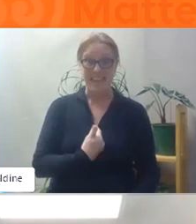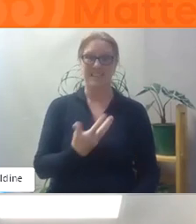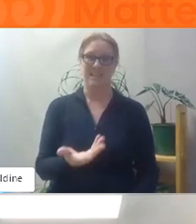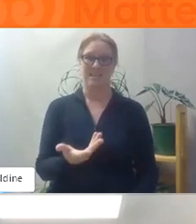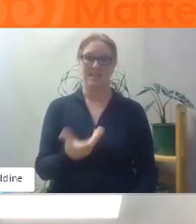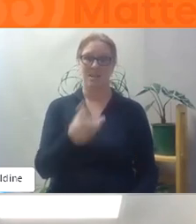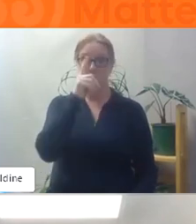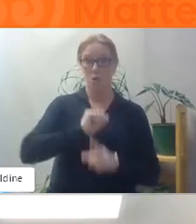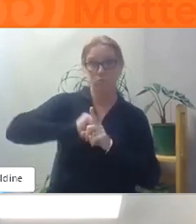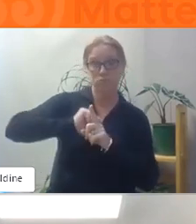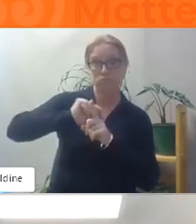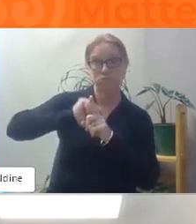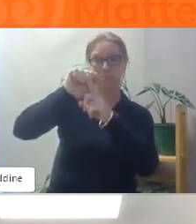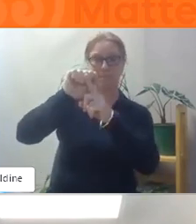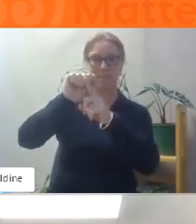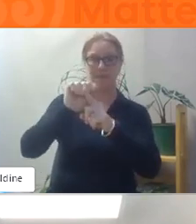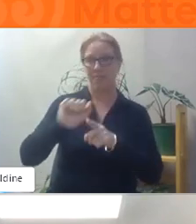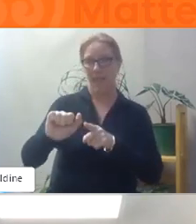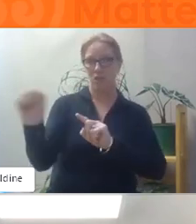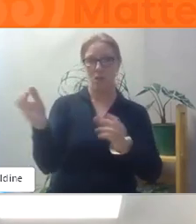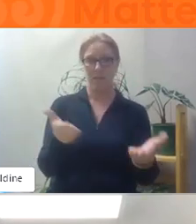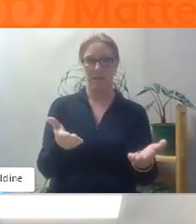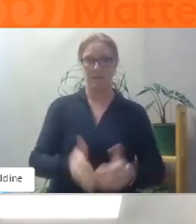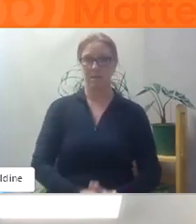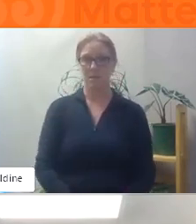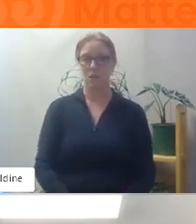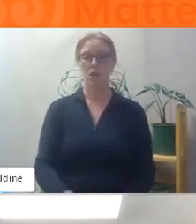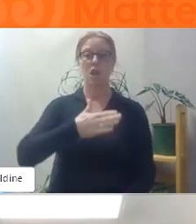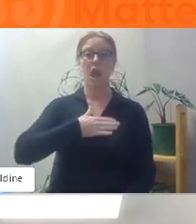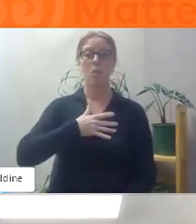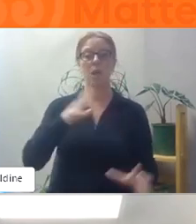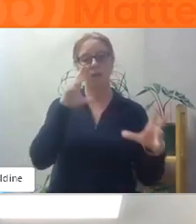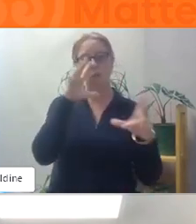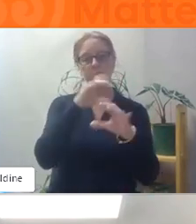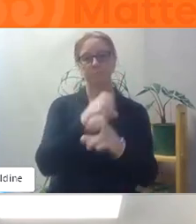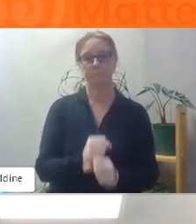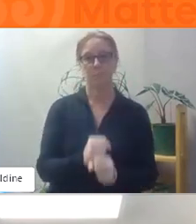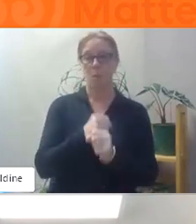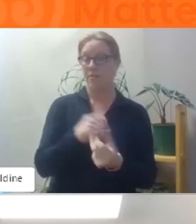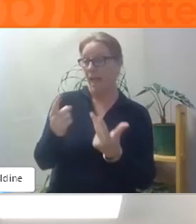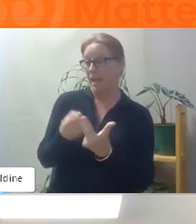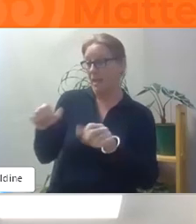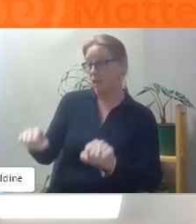by. So I'd like to close with another student's perspective. "Inclusion